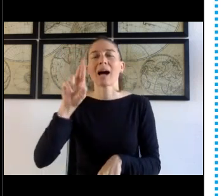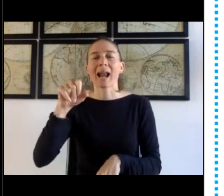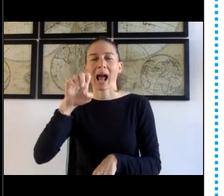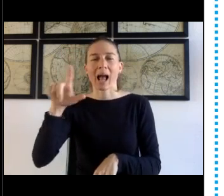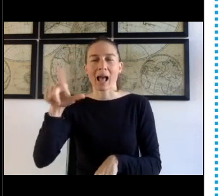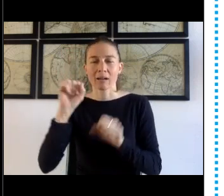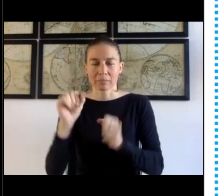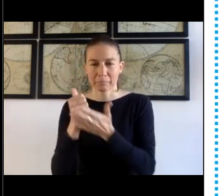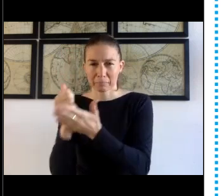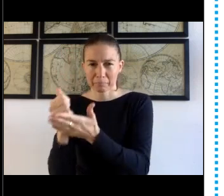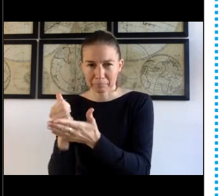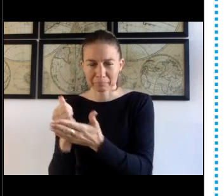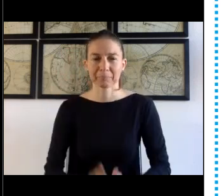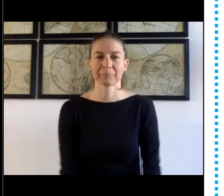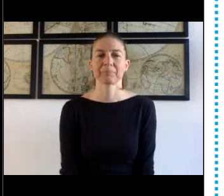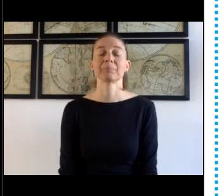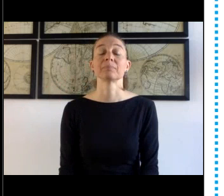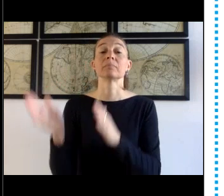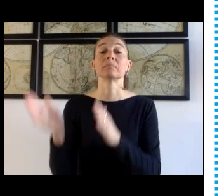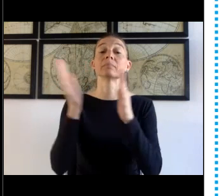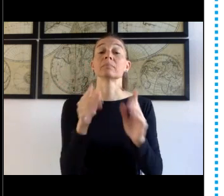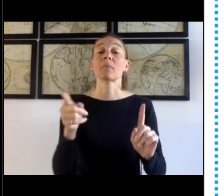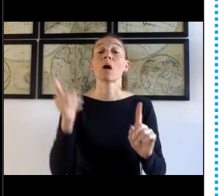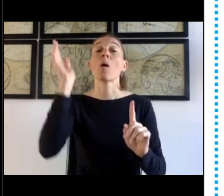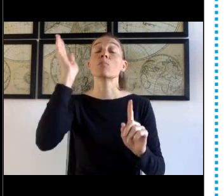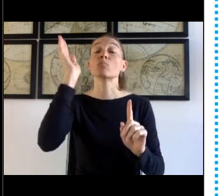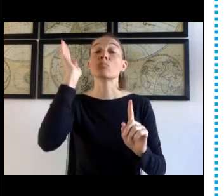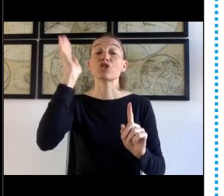we have the presentation available in the box called handouts.